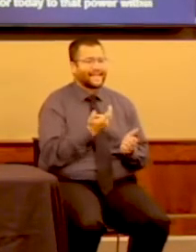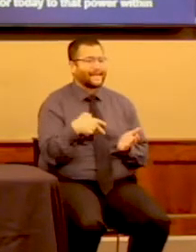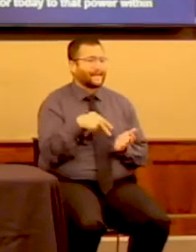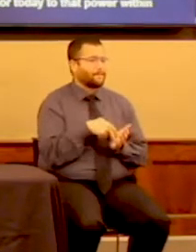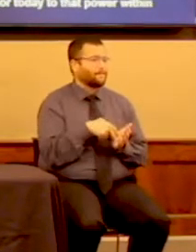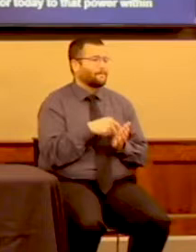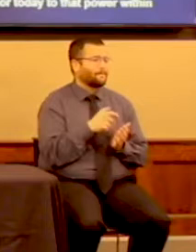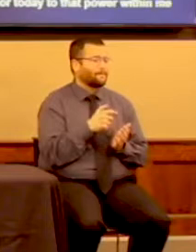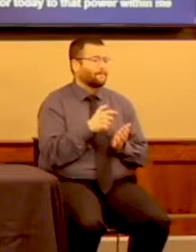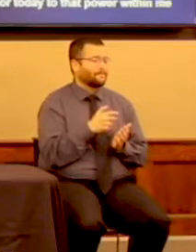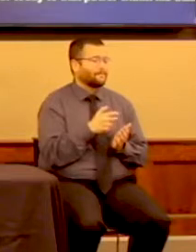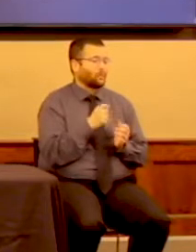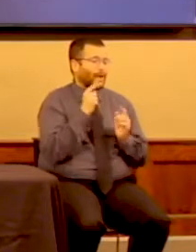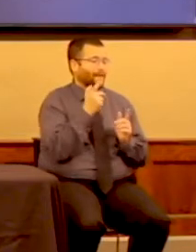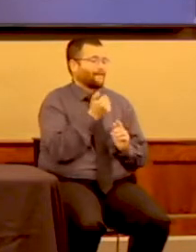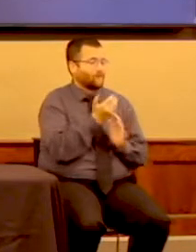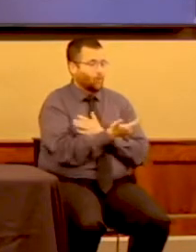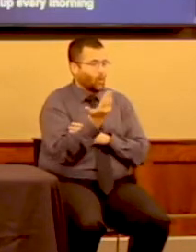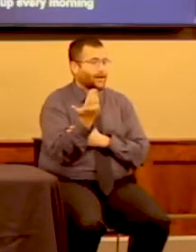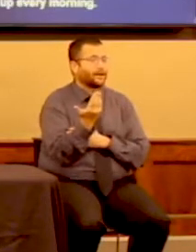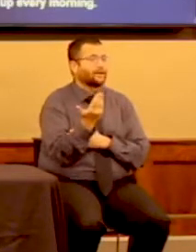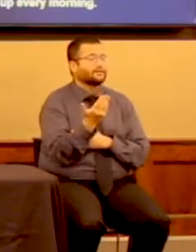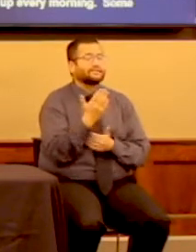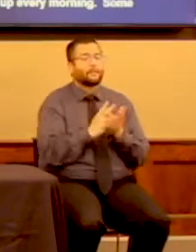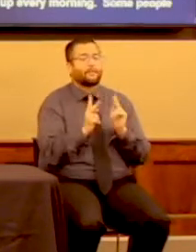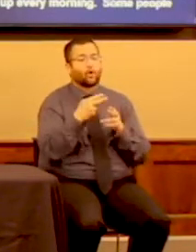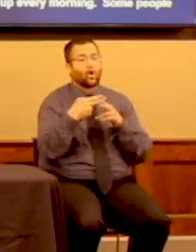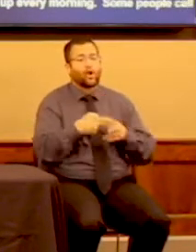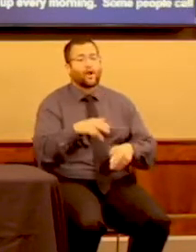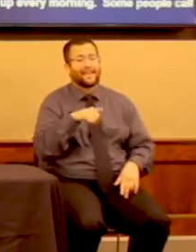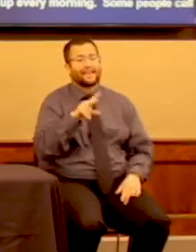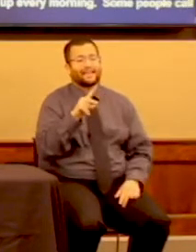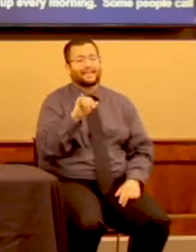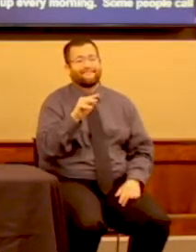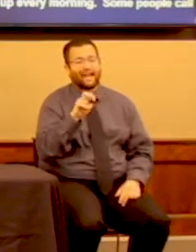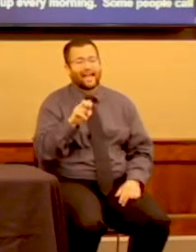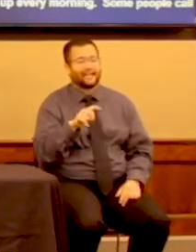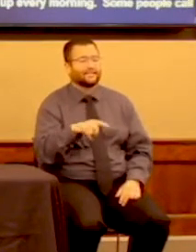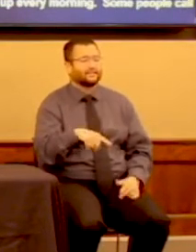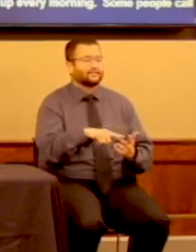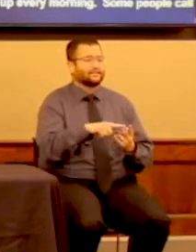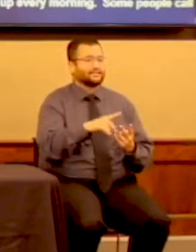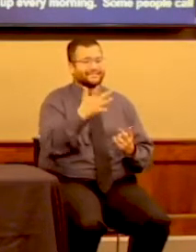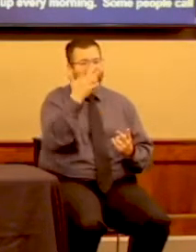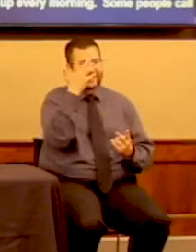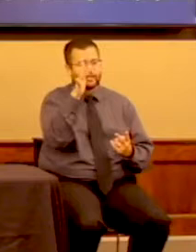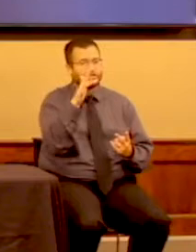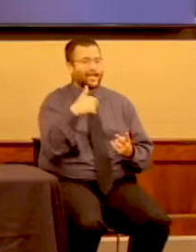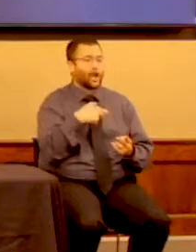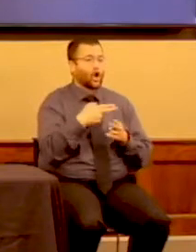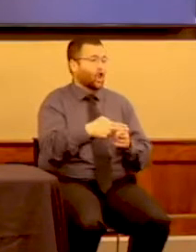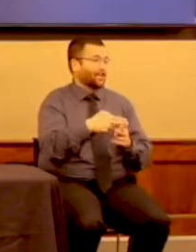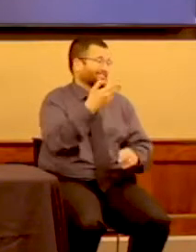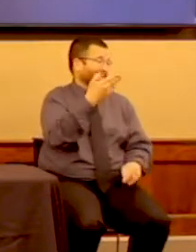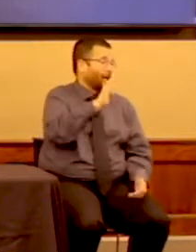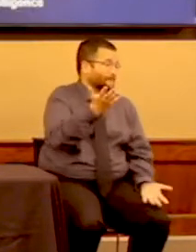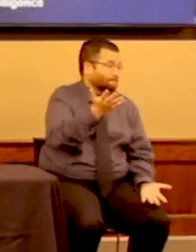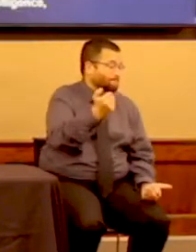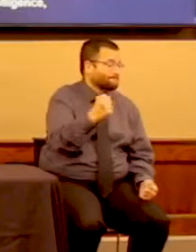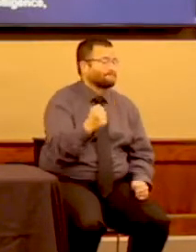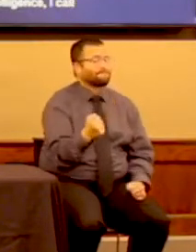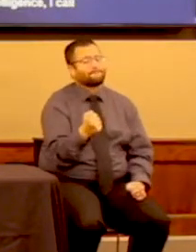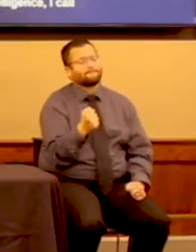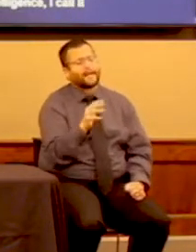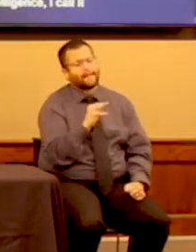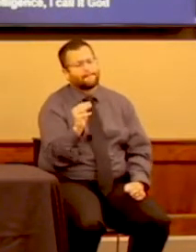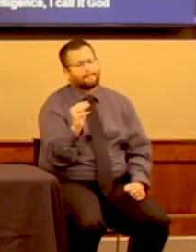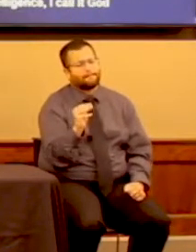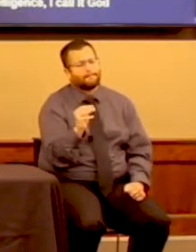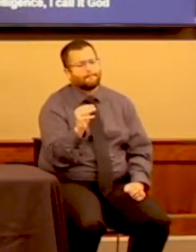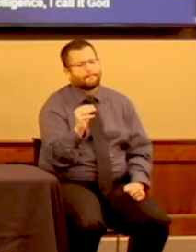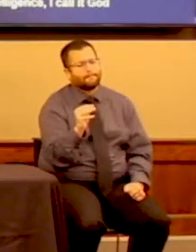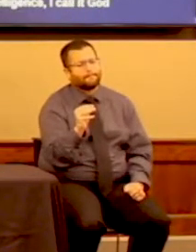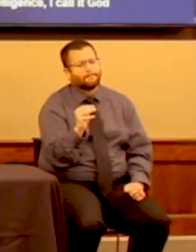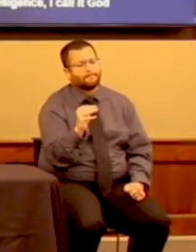some people call it divine intelligence